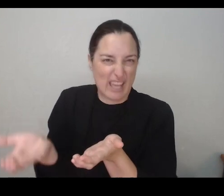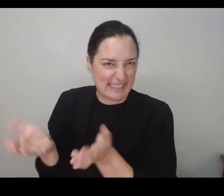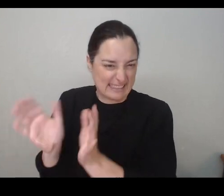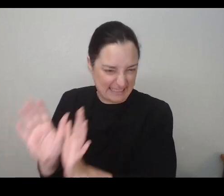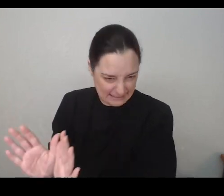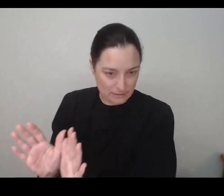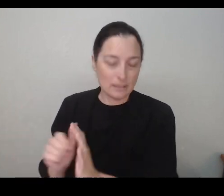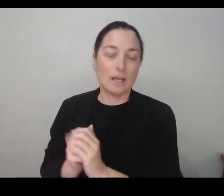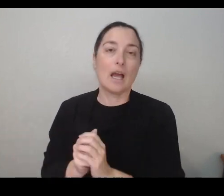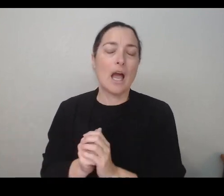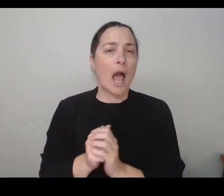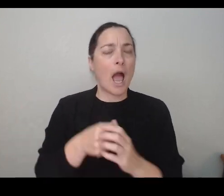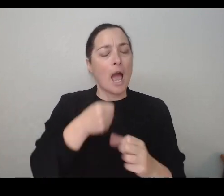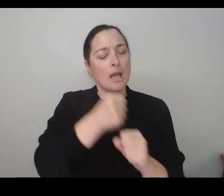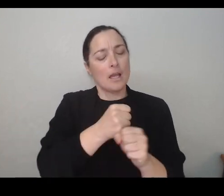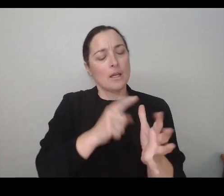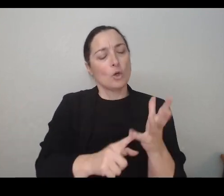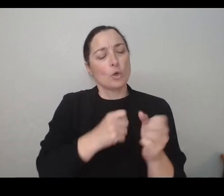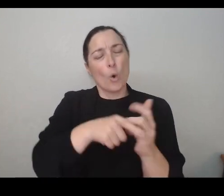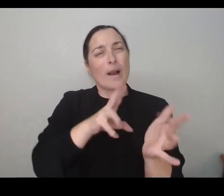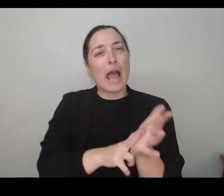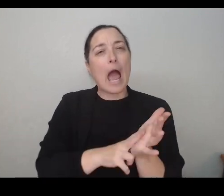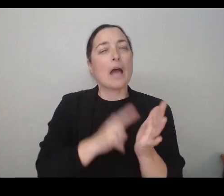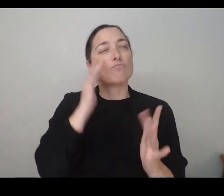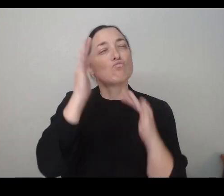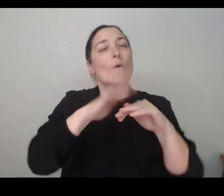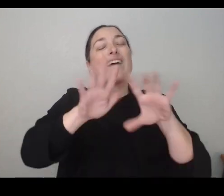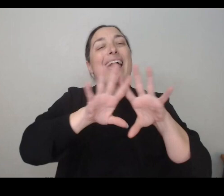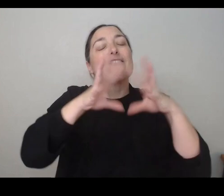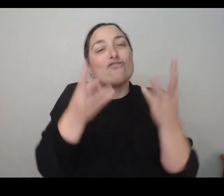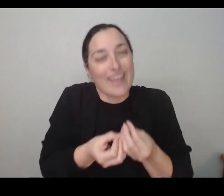Gauguin was considering everything. For example, he said that he wanted to...